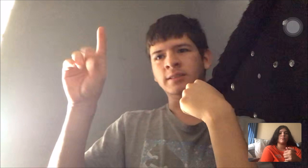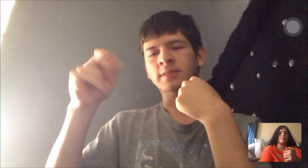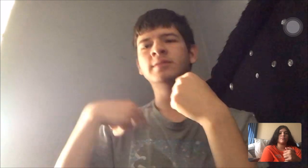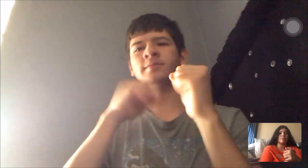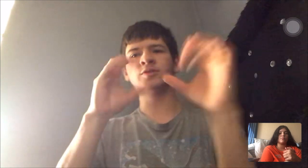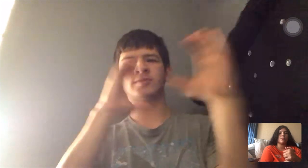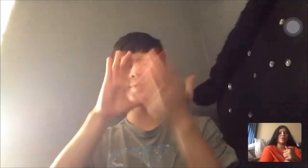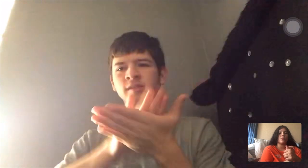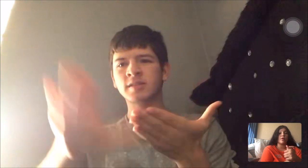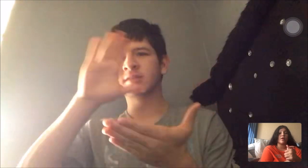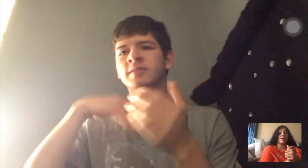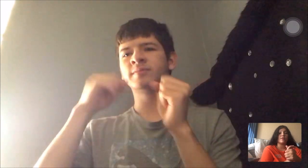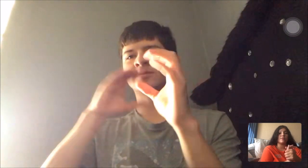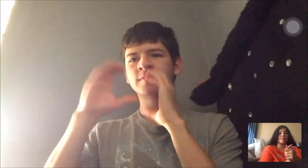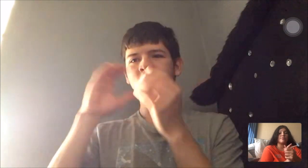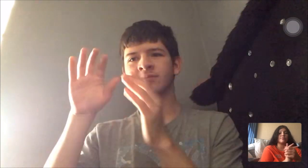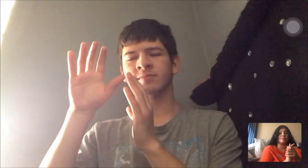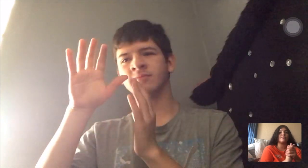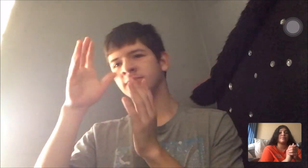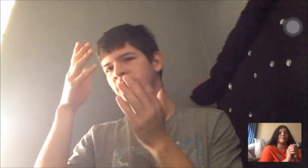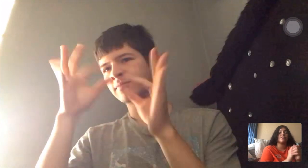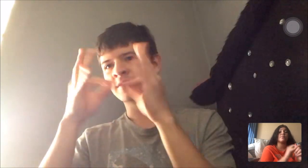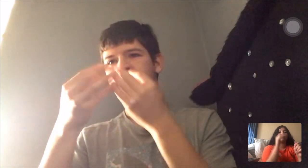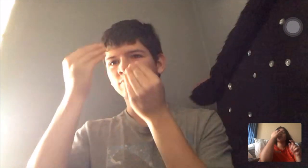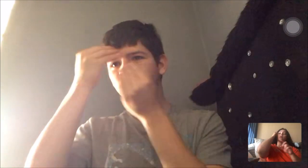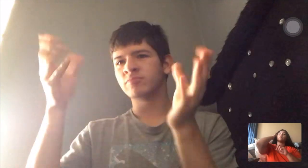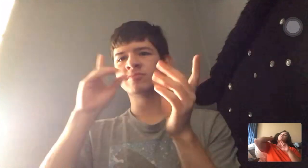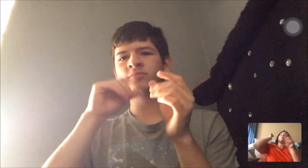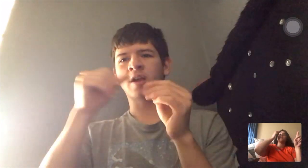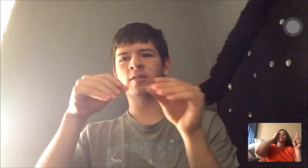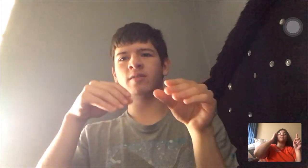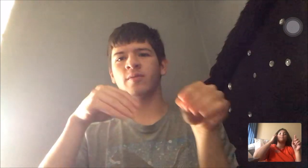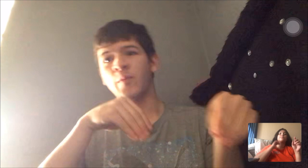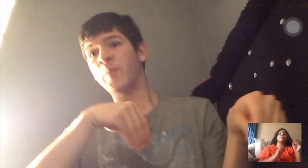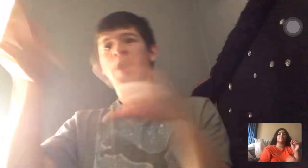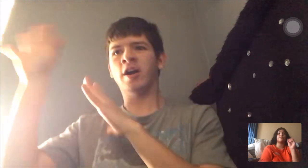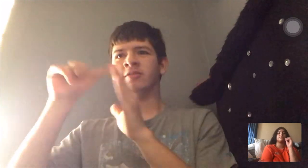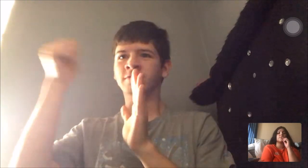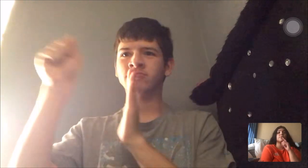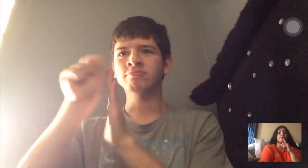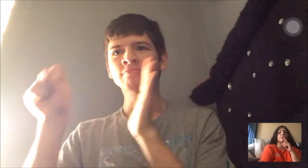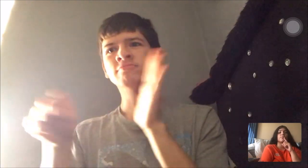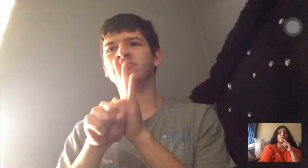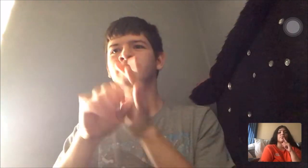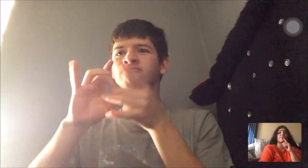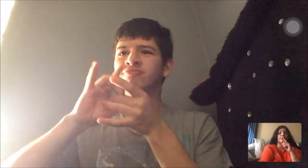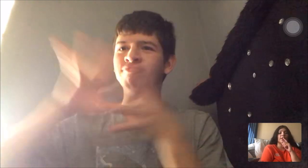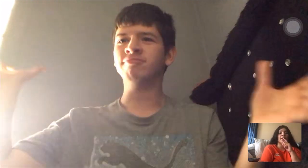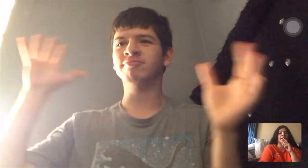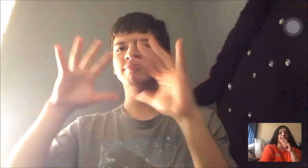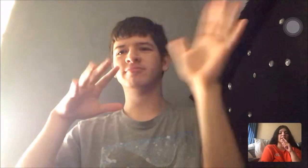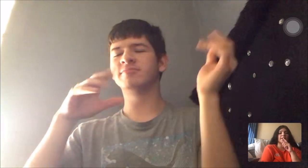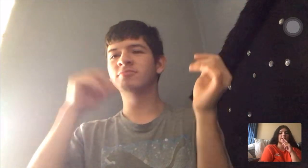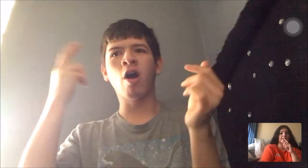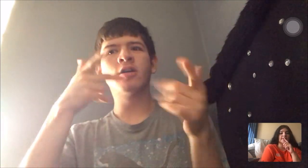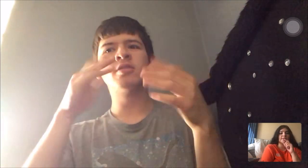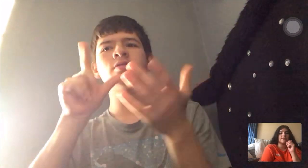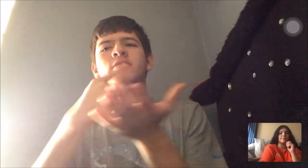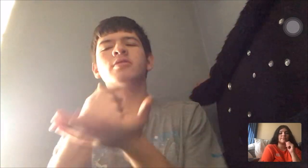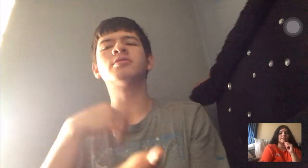We can save that date to communicate with our college and our families if they intend to move without realizing the graduation is still on.